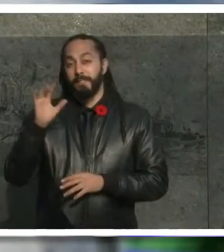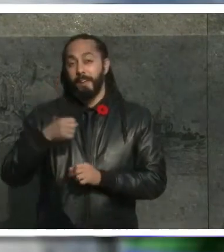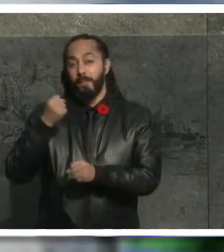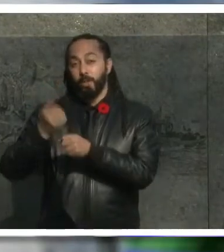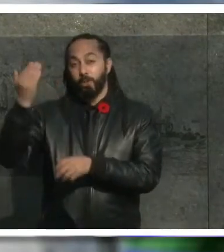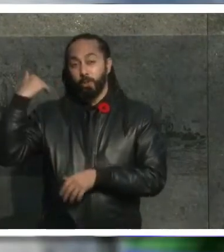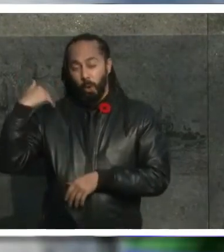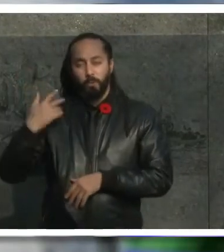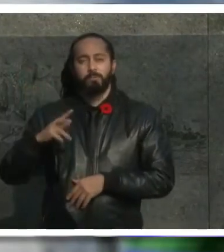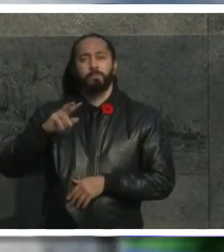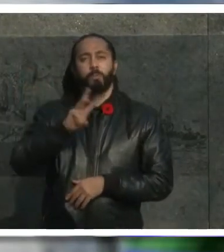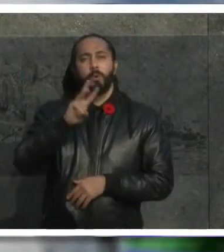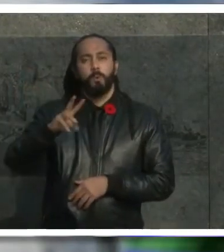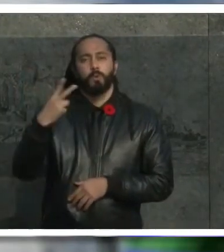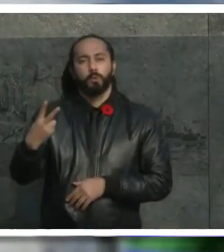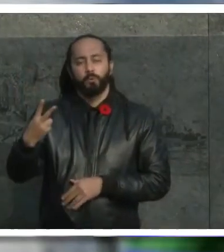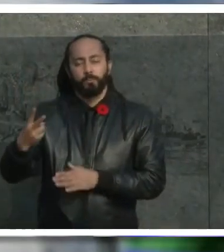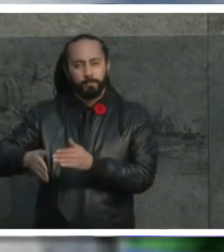It was one of the most deadly wars